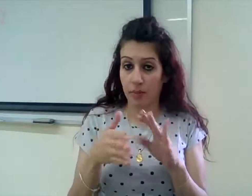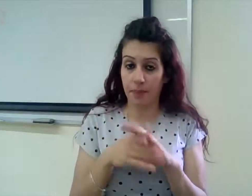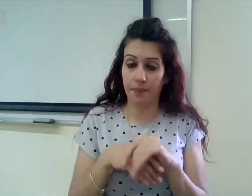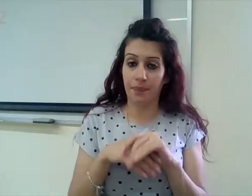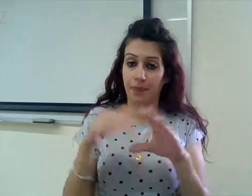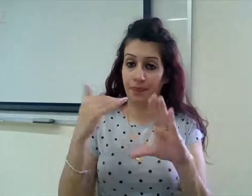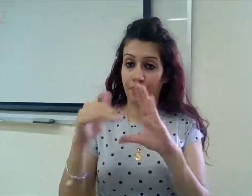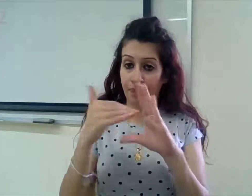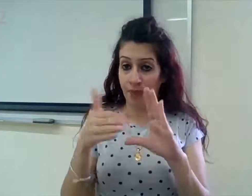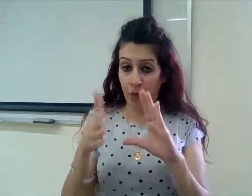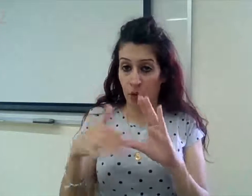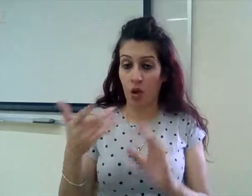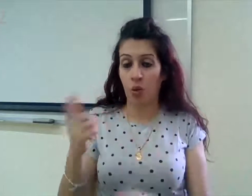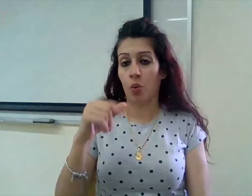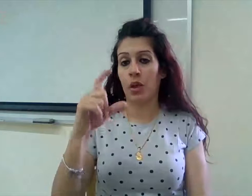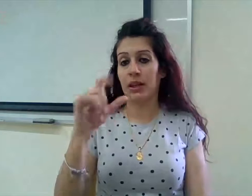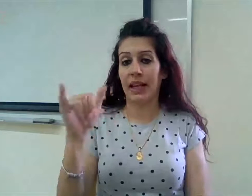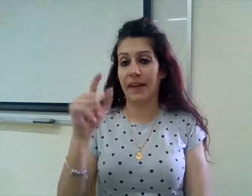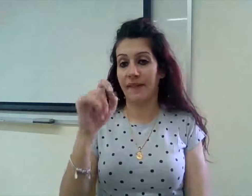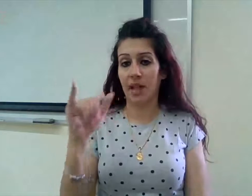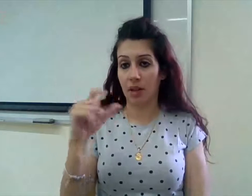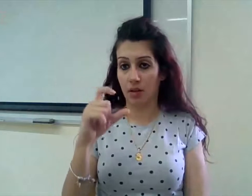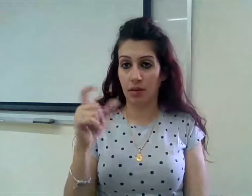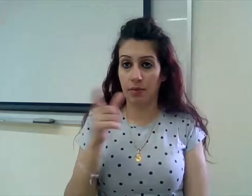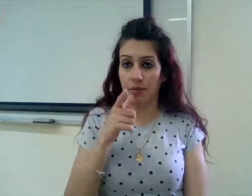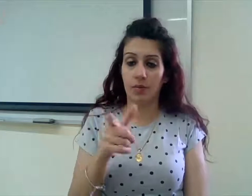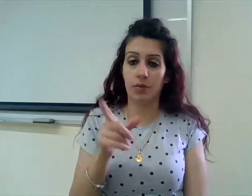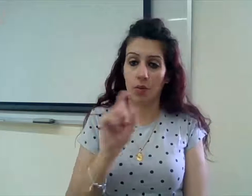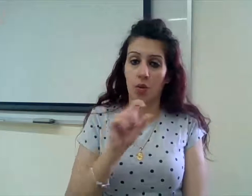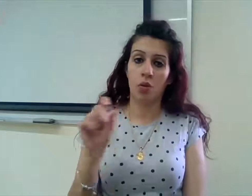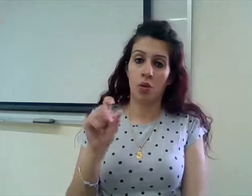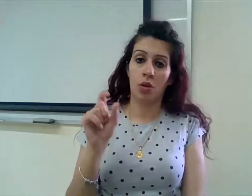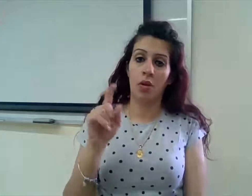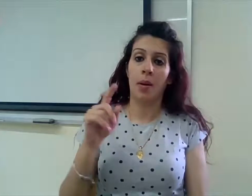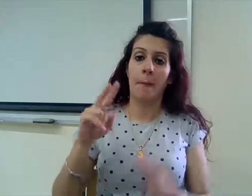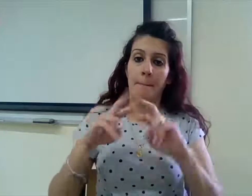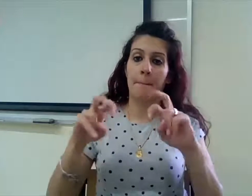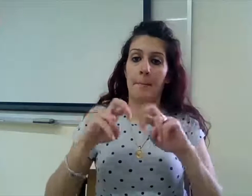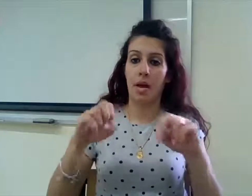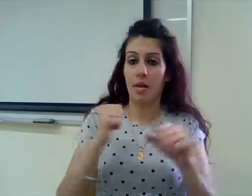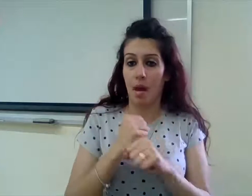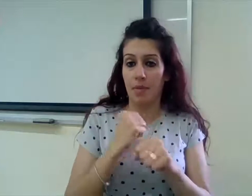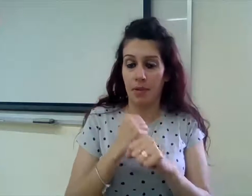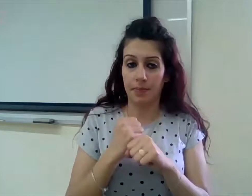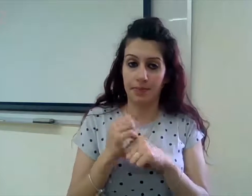organisation that she worked with to mainstream and include the student and